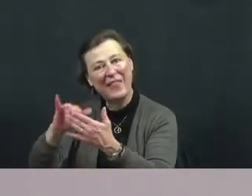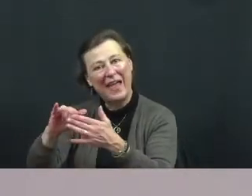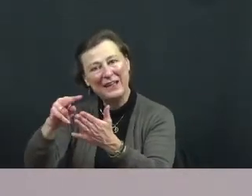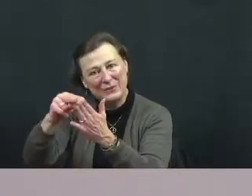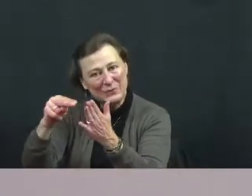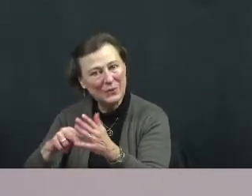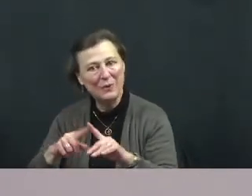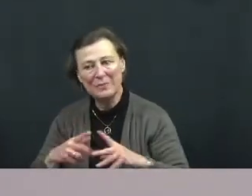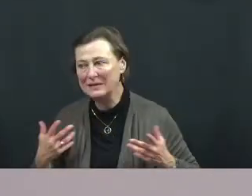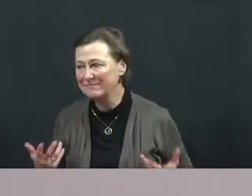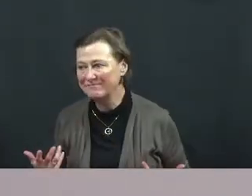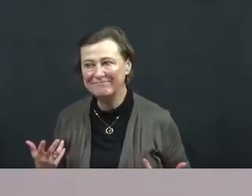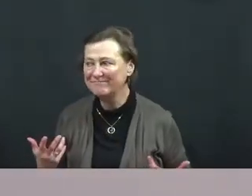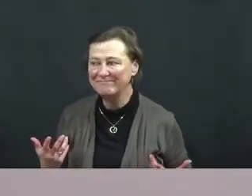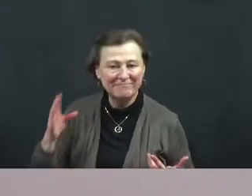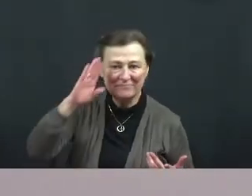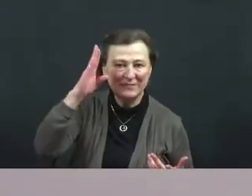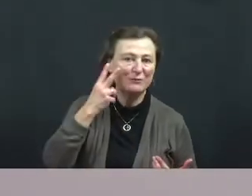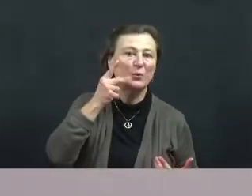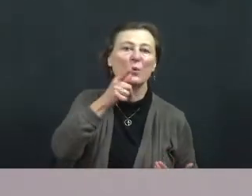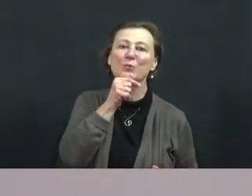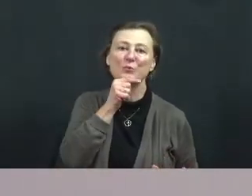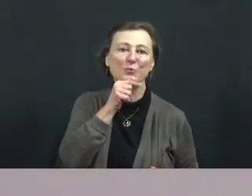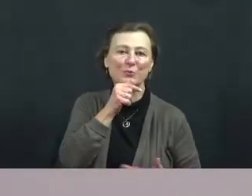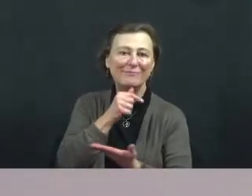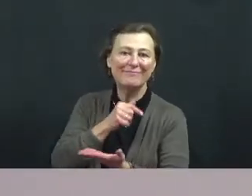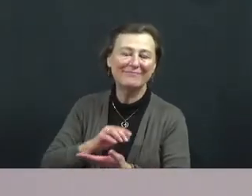But, we never saw who they were.